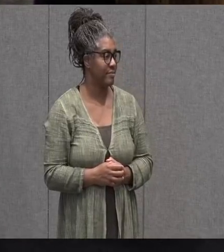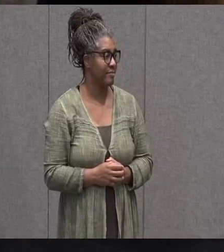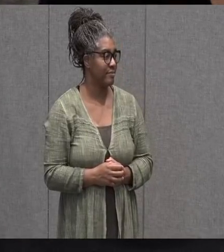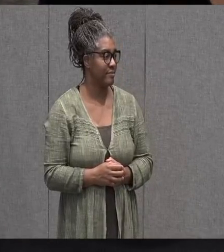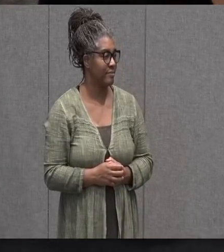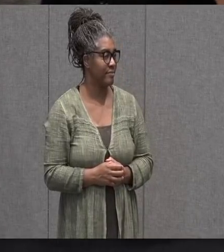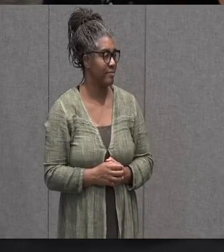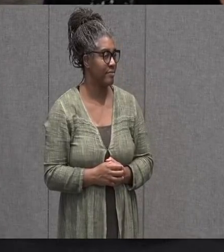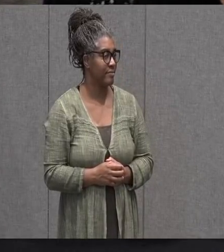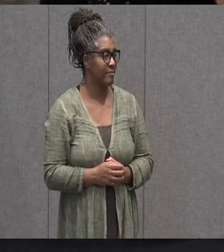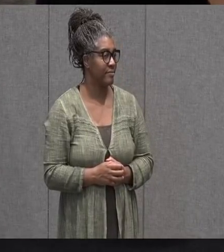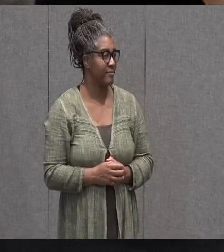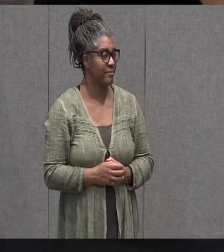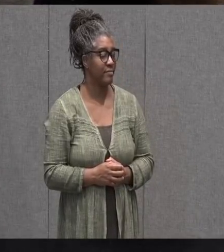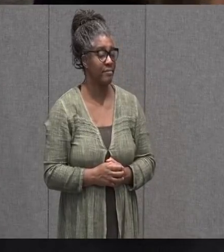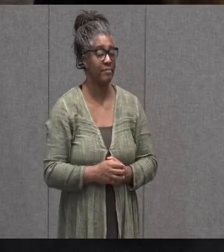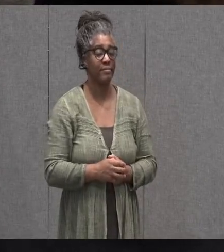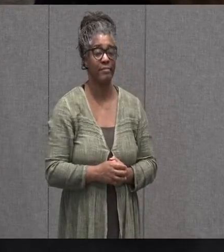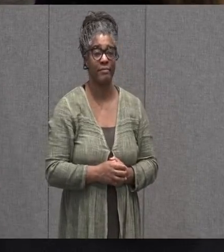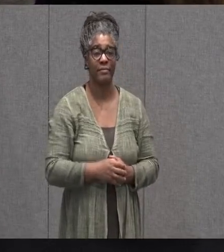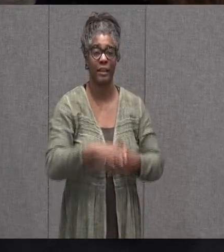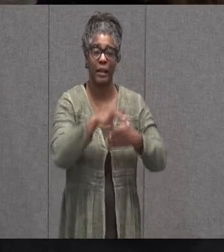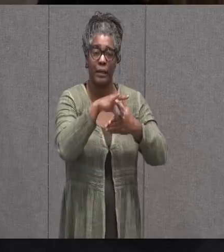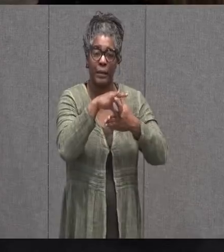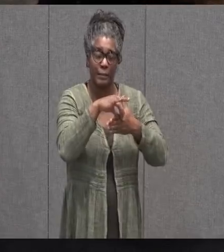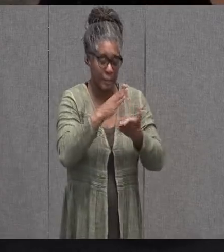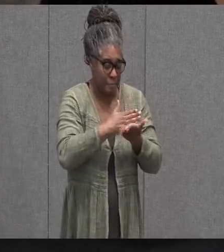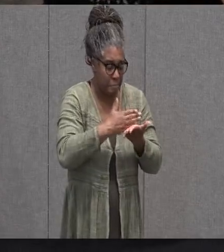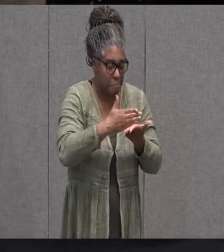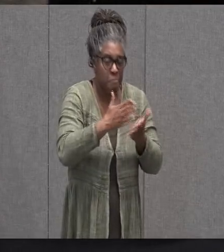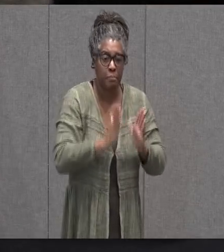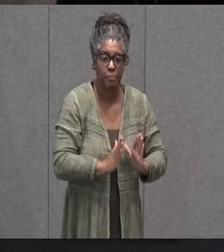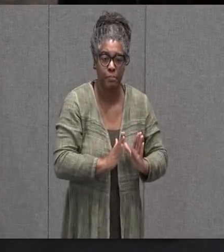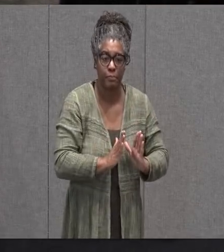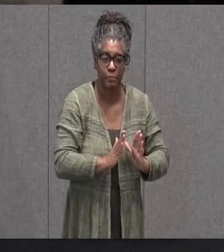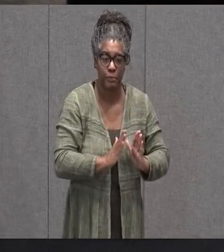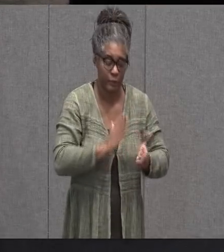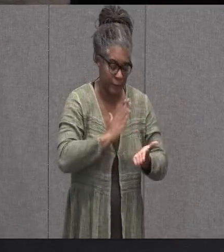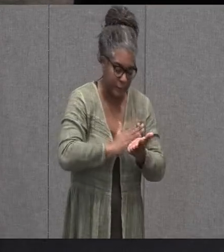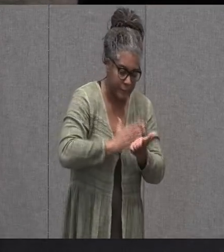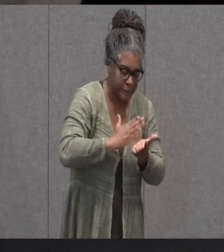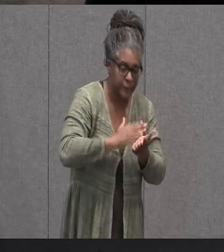A butcher was cutting meat. His name was Mister Hopper.